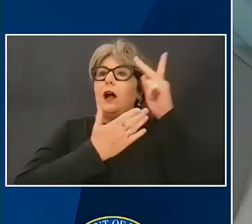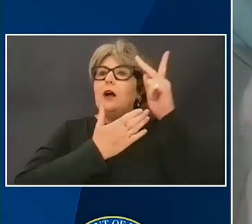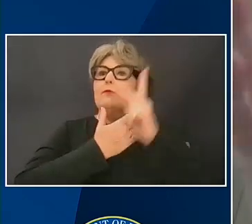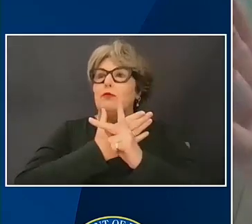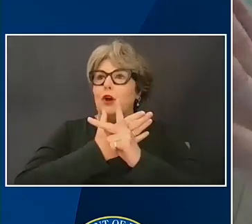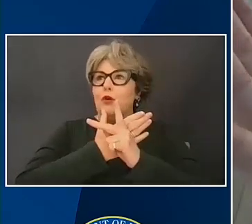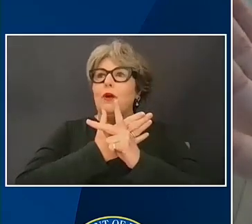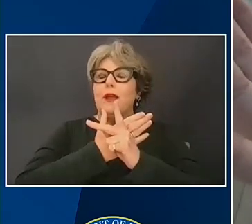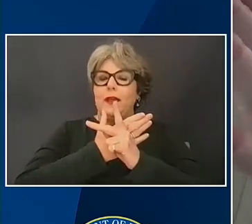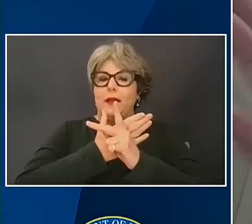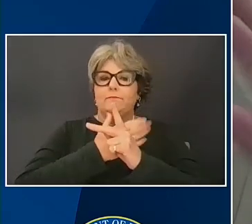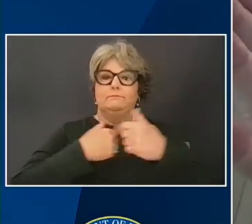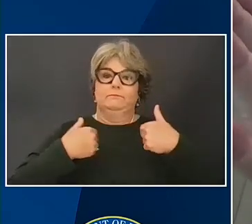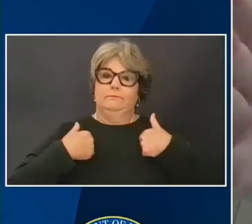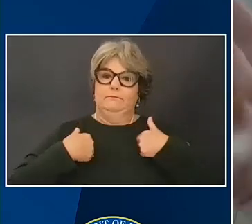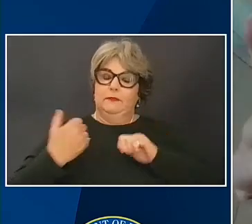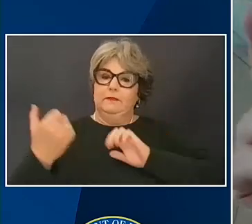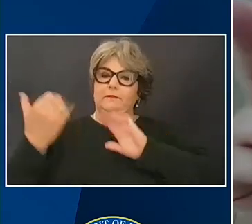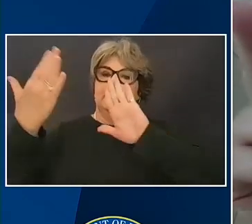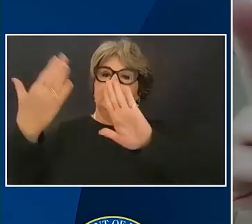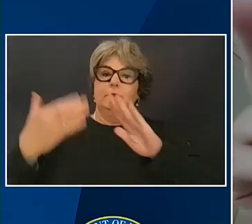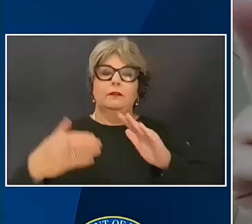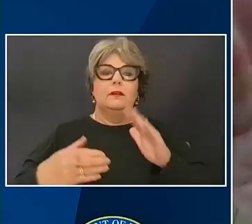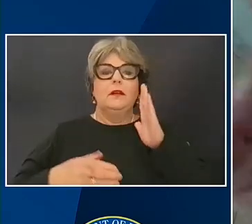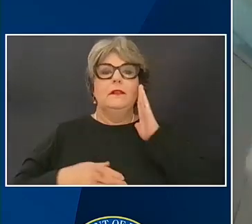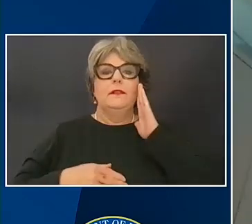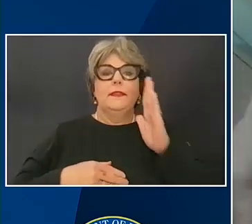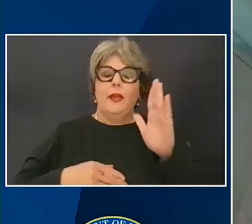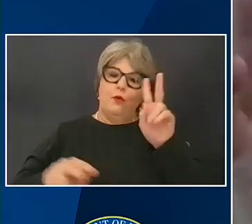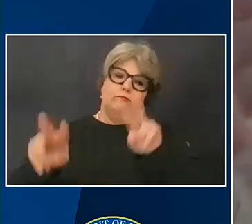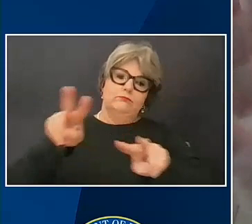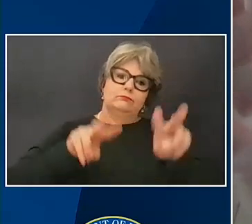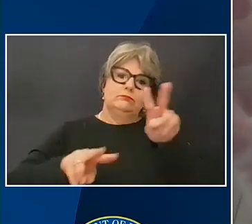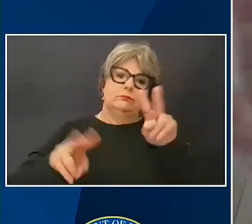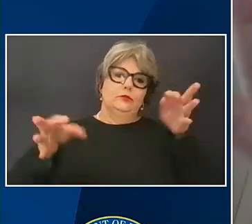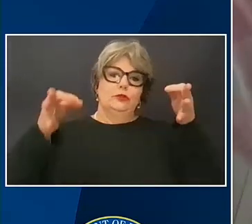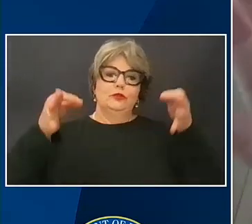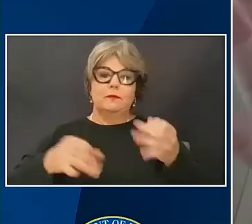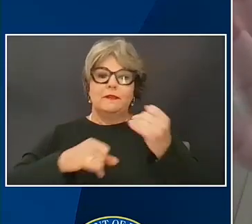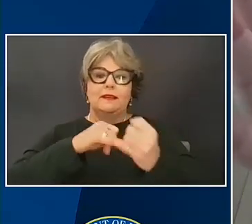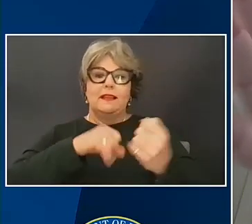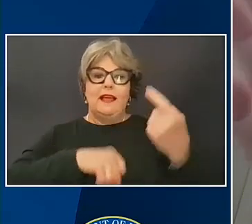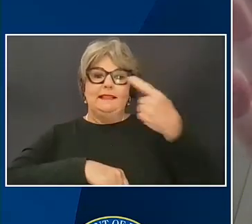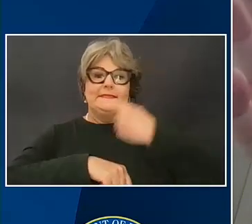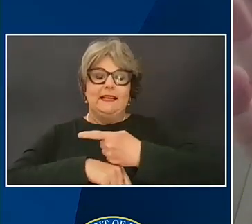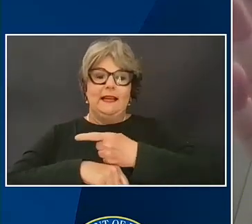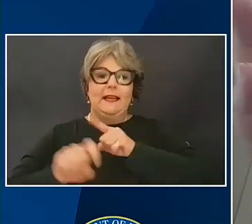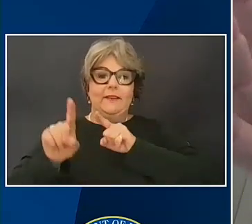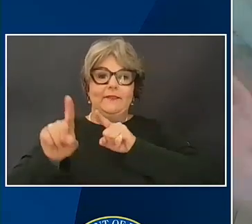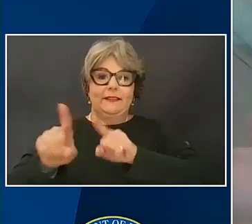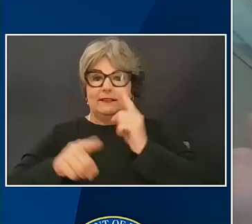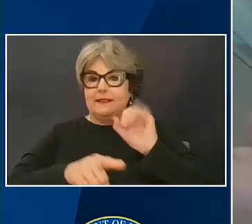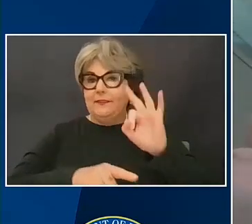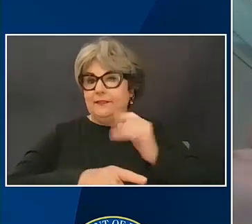with, are going in and looking to determine whether the last date of attendance is accurate for the return